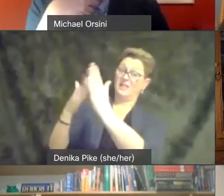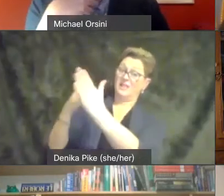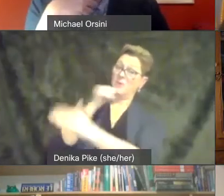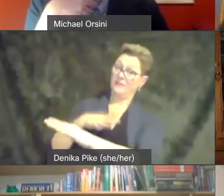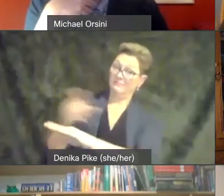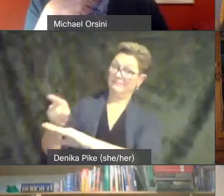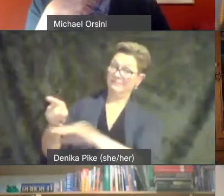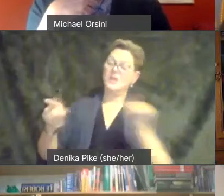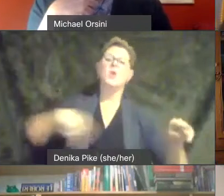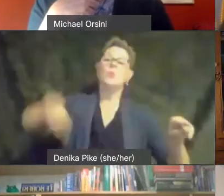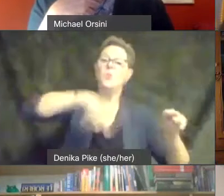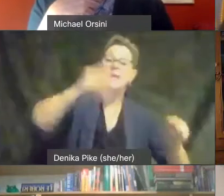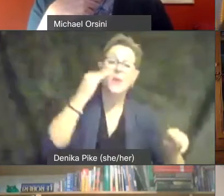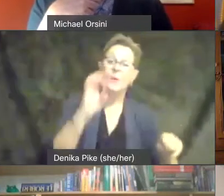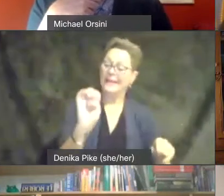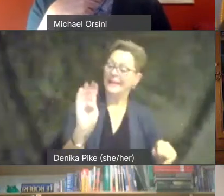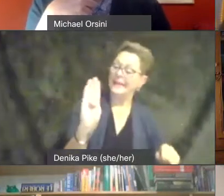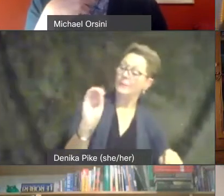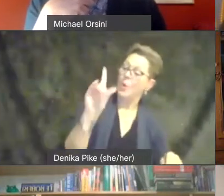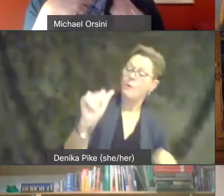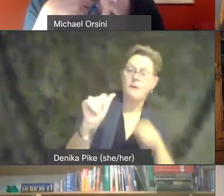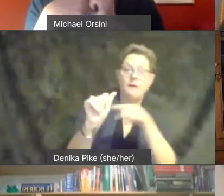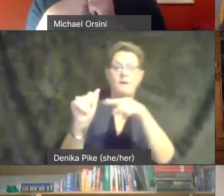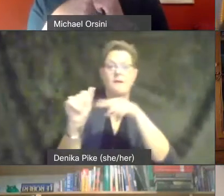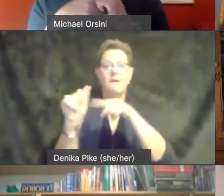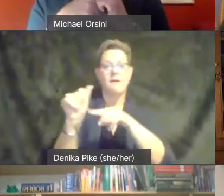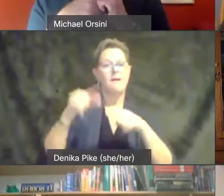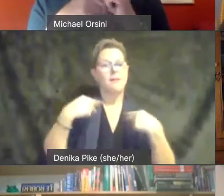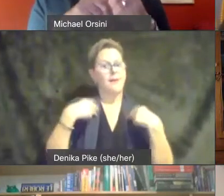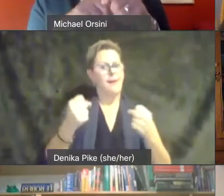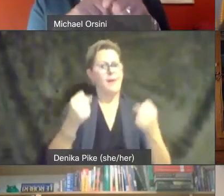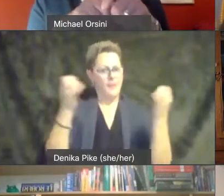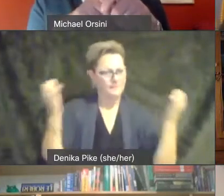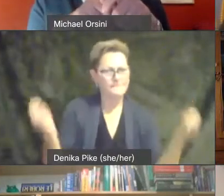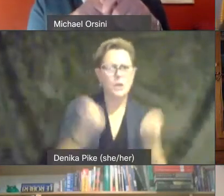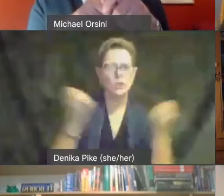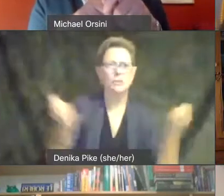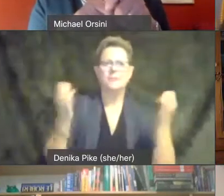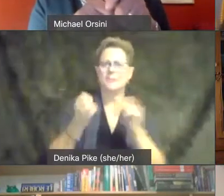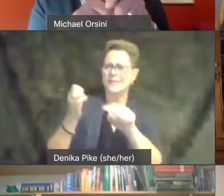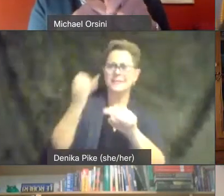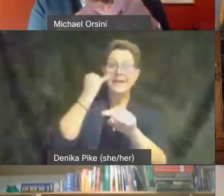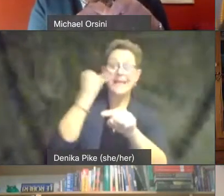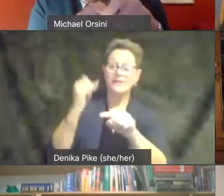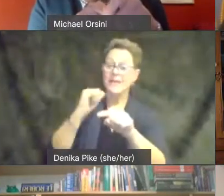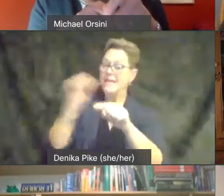Such as Ebola that health emergencies exacerbate inequalities and tensions within society.